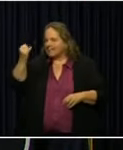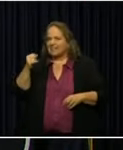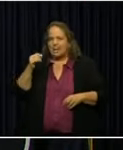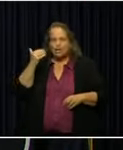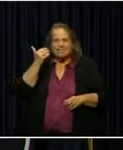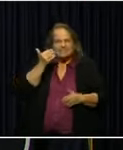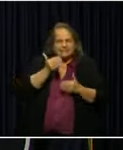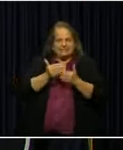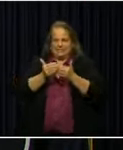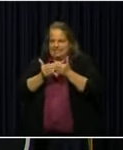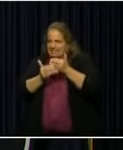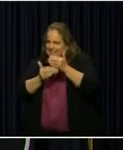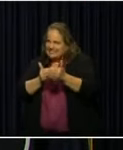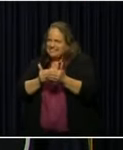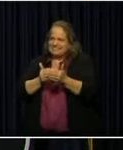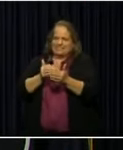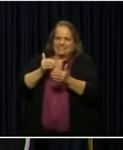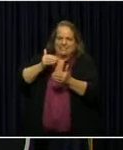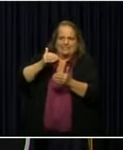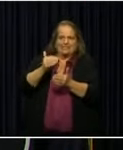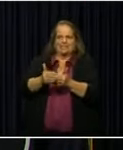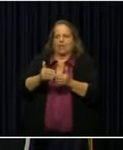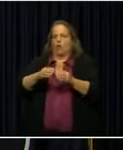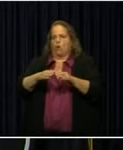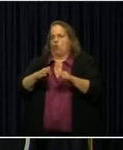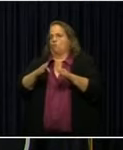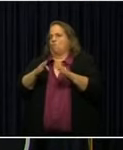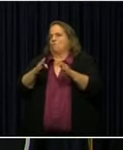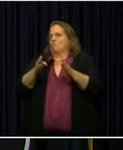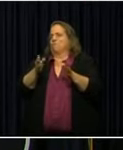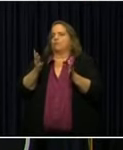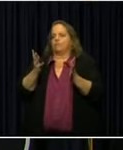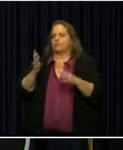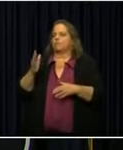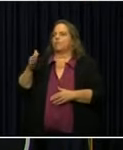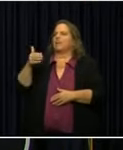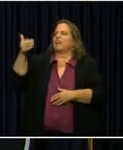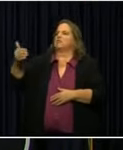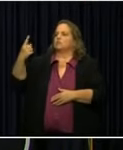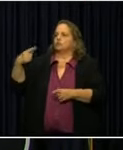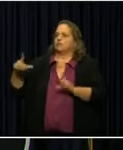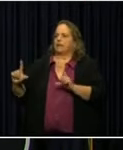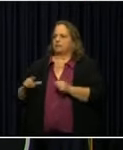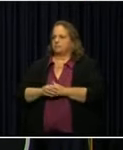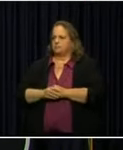ACTIVITIES CAN'T DO. THEY'RE STILL TALKING ABOUT